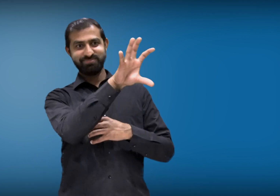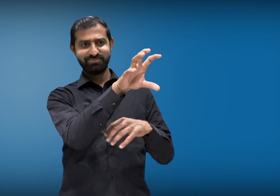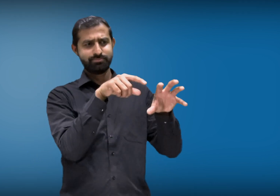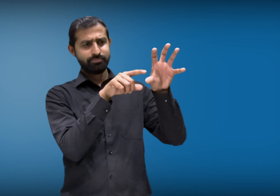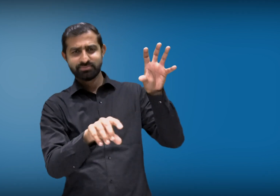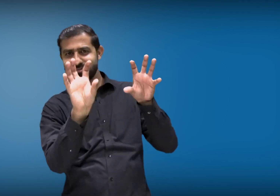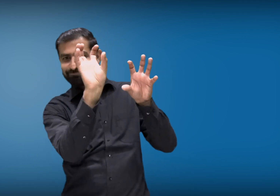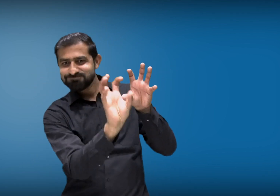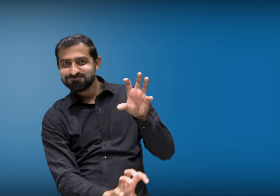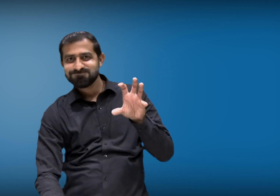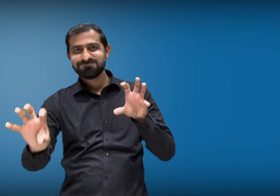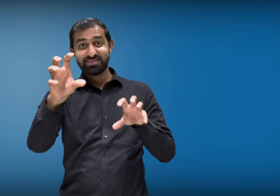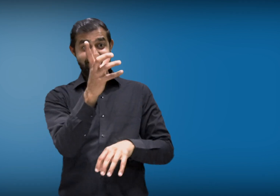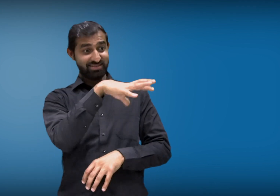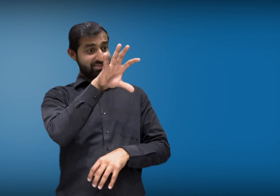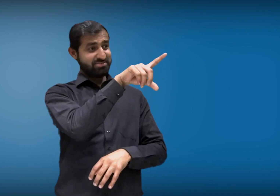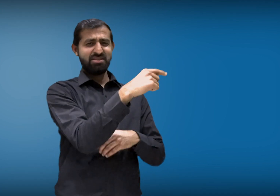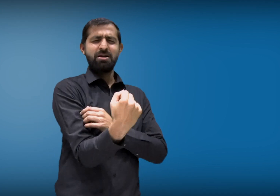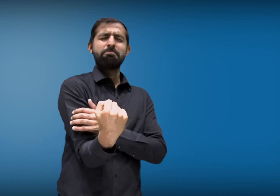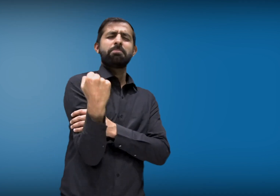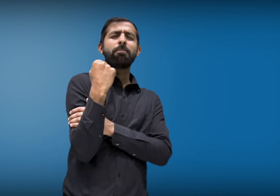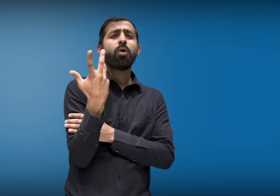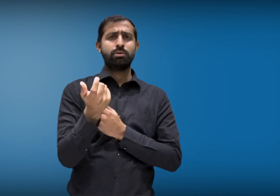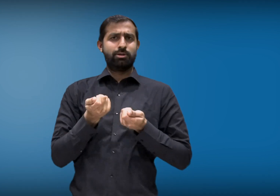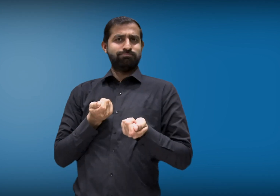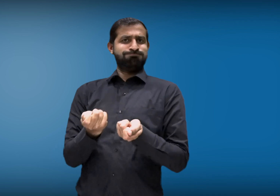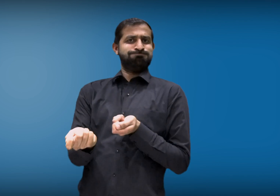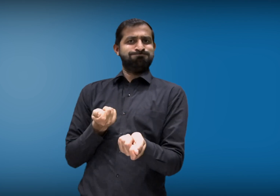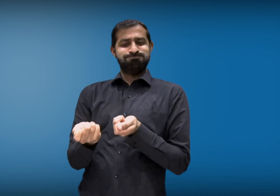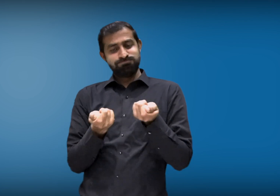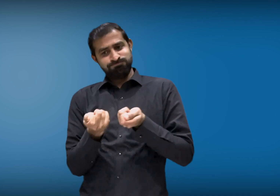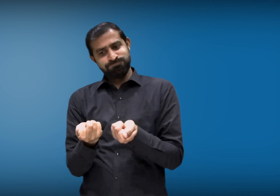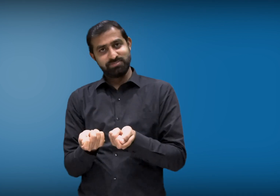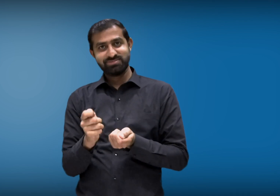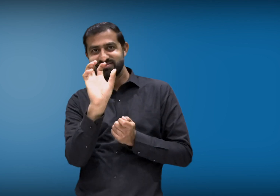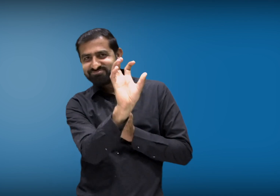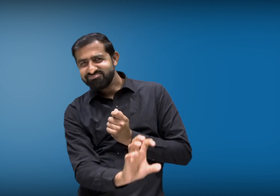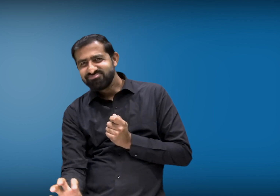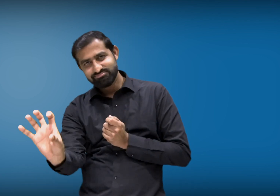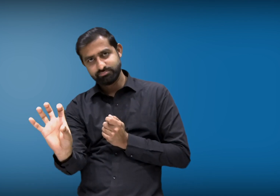Central government holds more power and it manages and controls the State